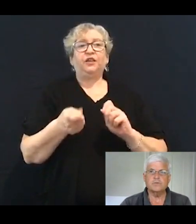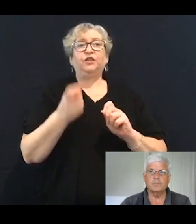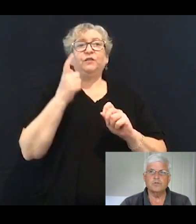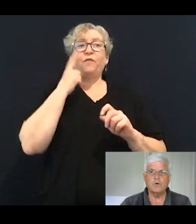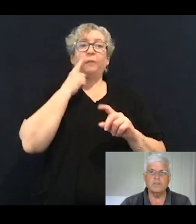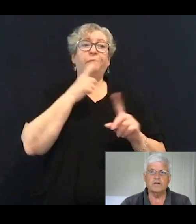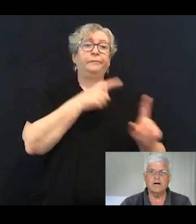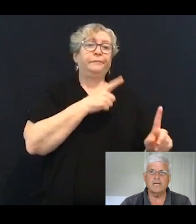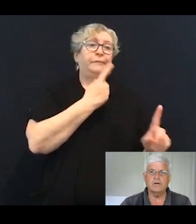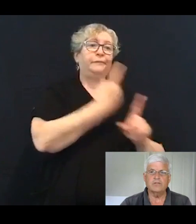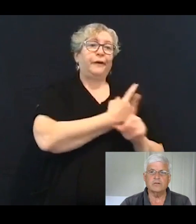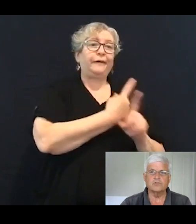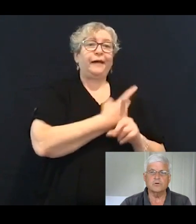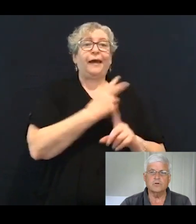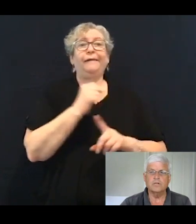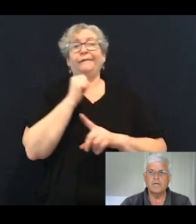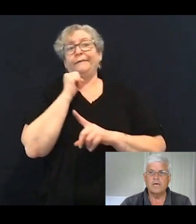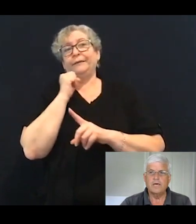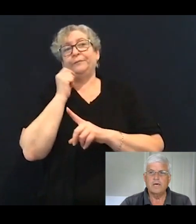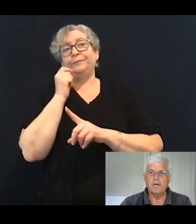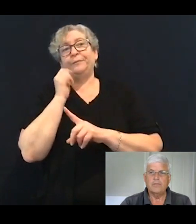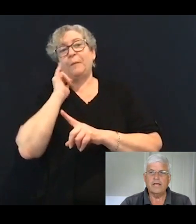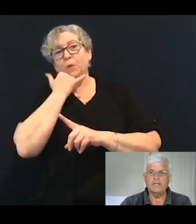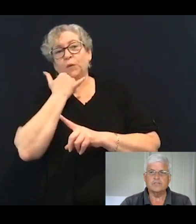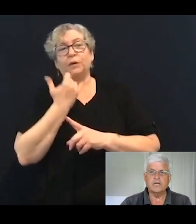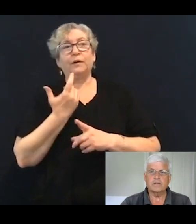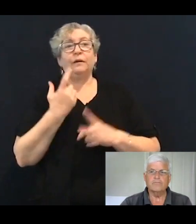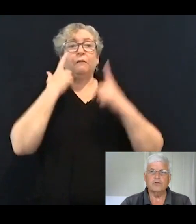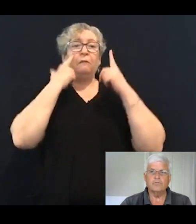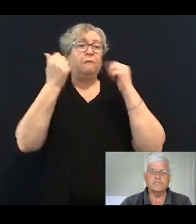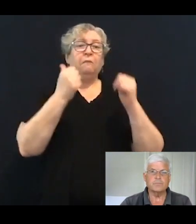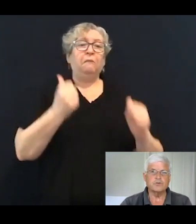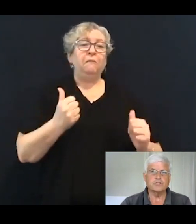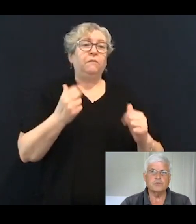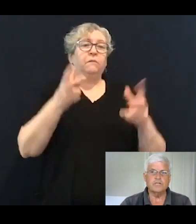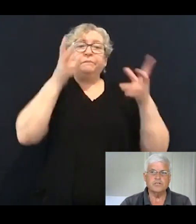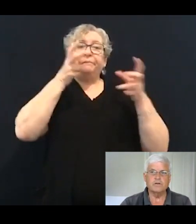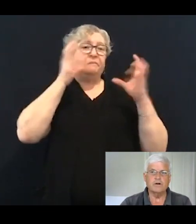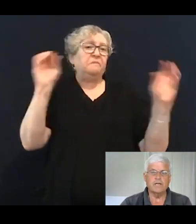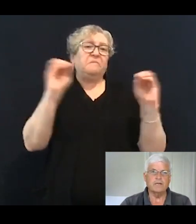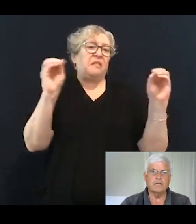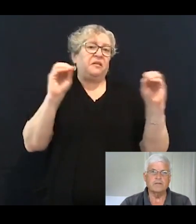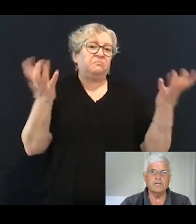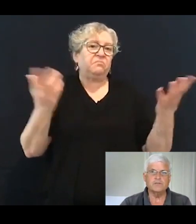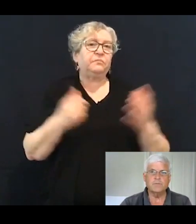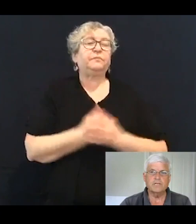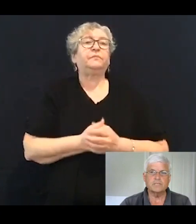and the control-- that is, the photoreceptors don't regenerate in these mice.